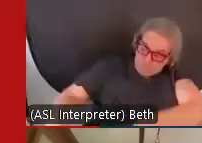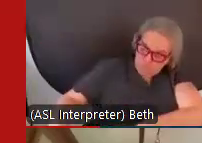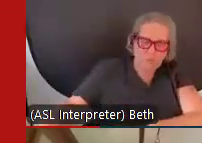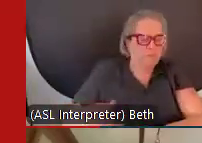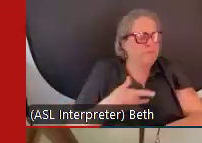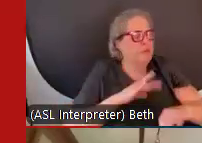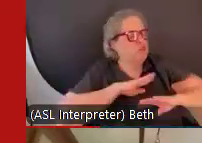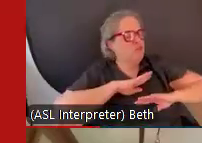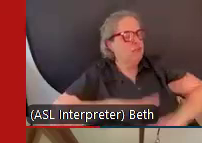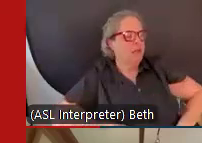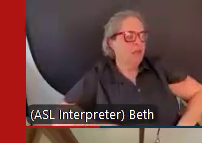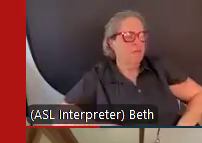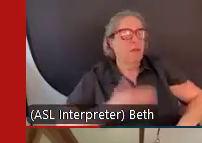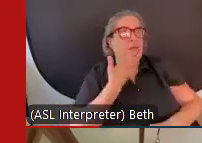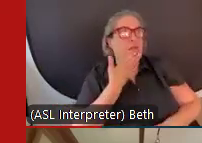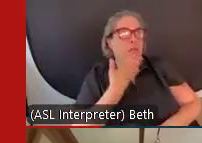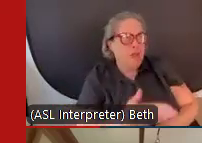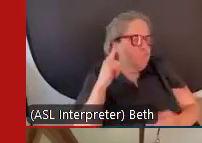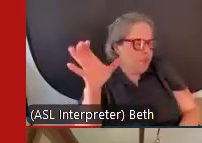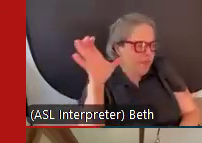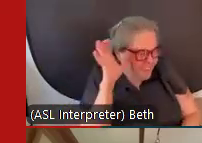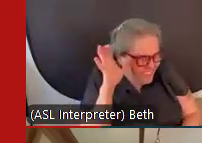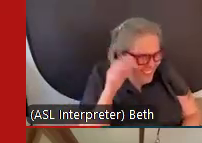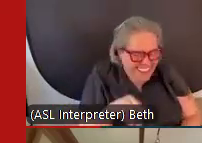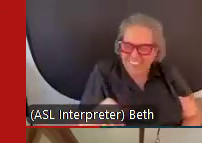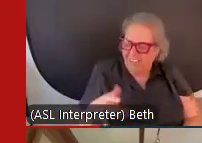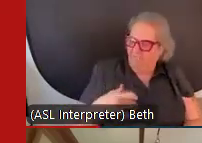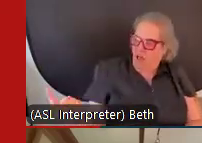She needed someone to really truly hear her.